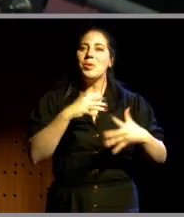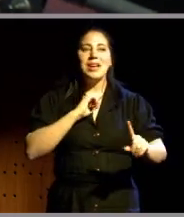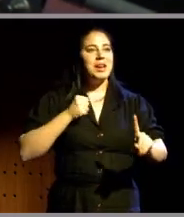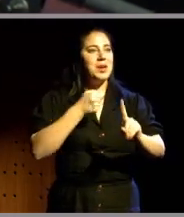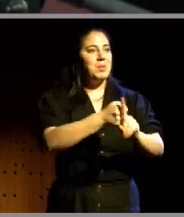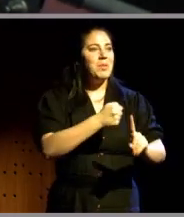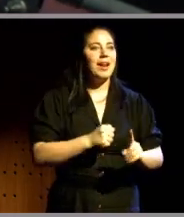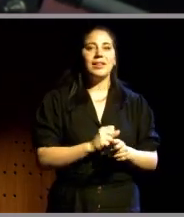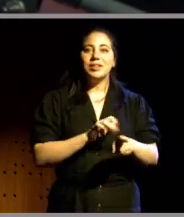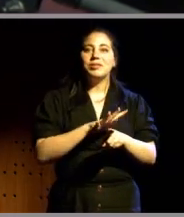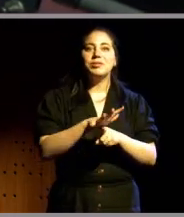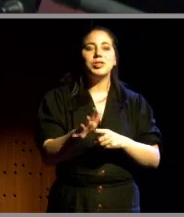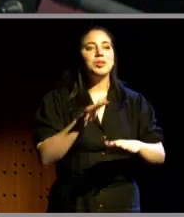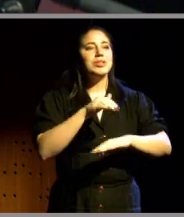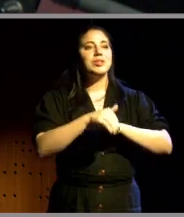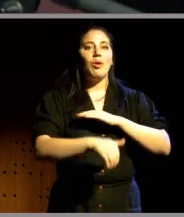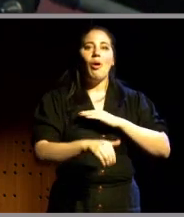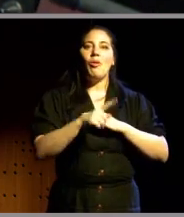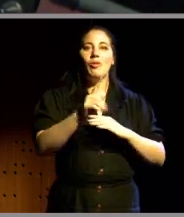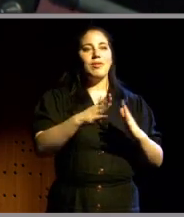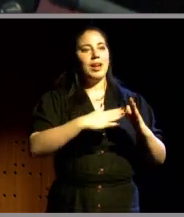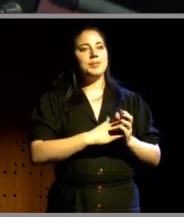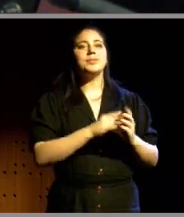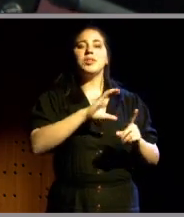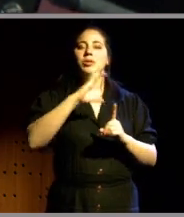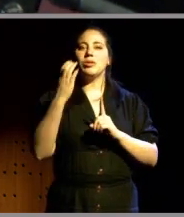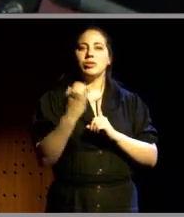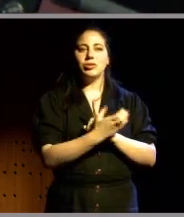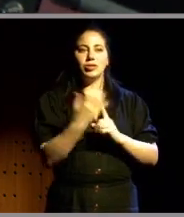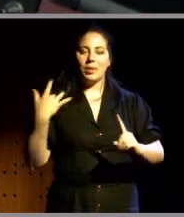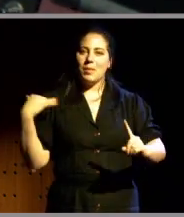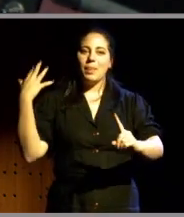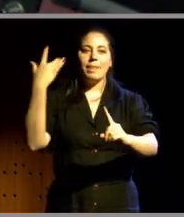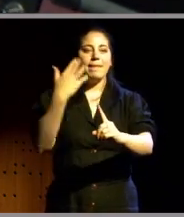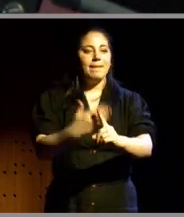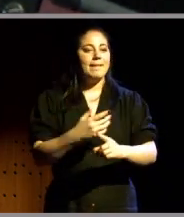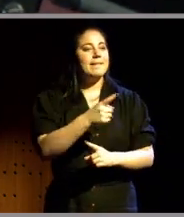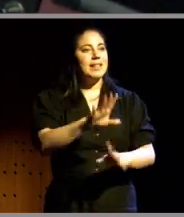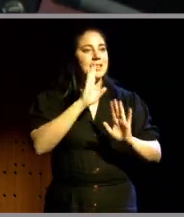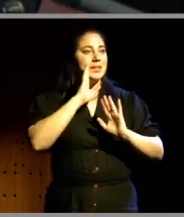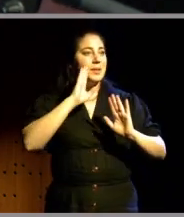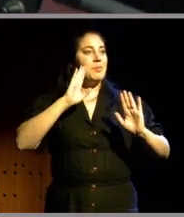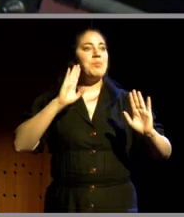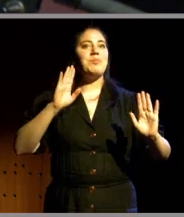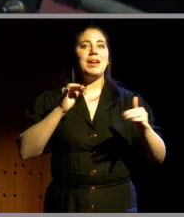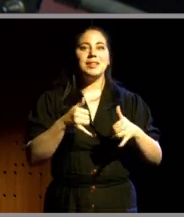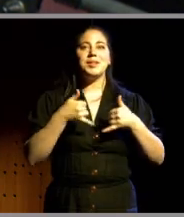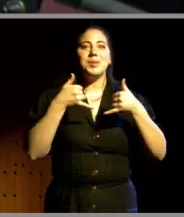landscape over the life of their illustrious careers. The prestigious Red Ochre Awards was established by